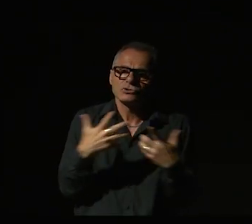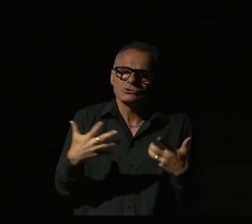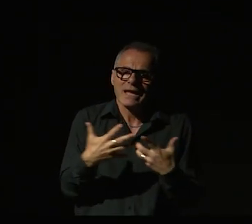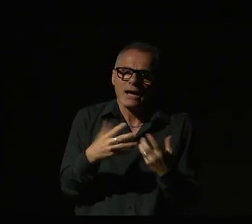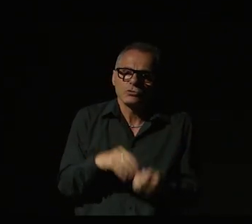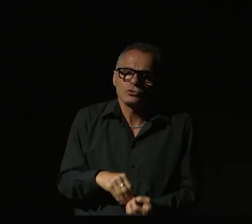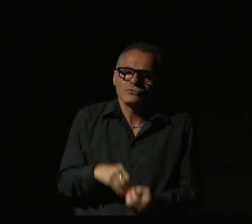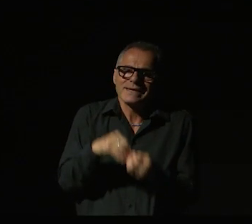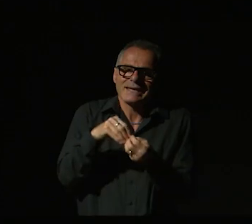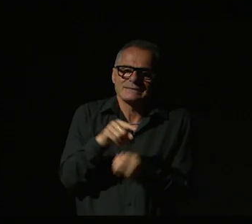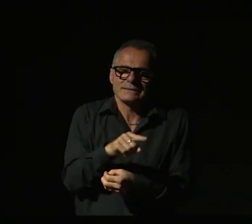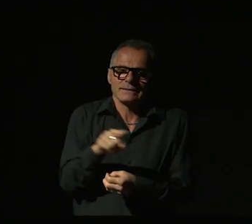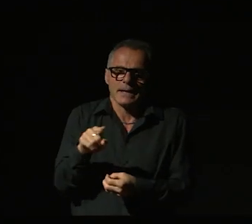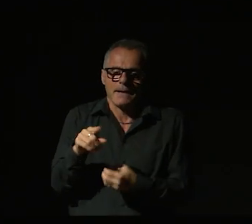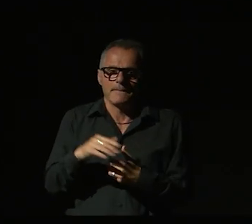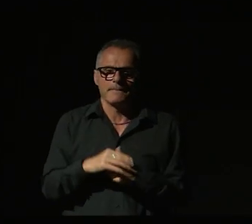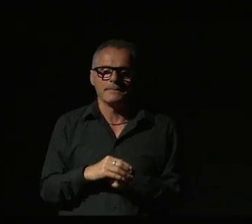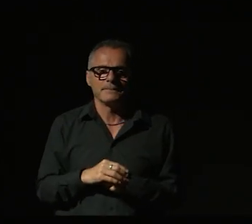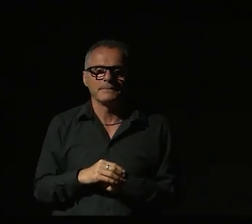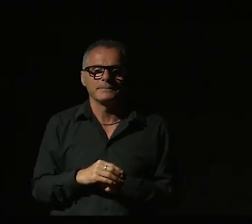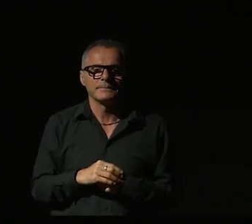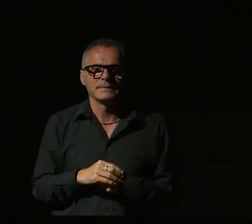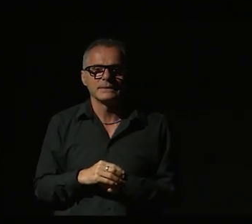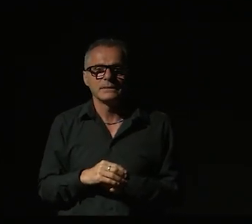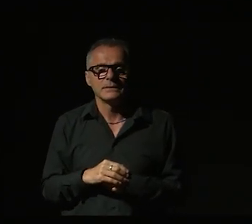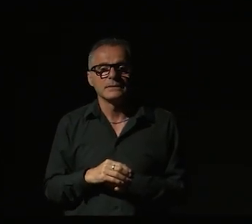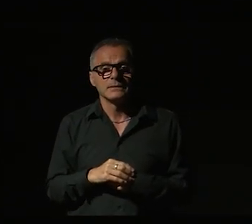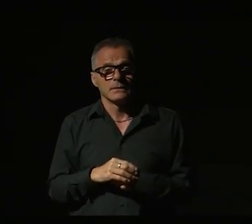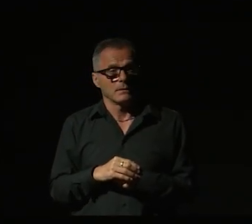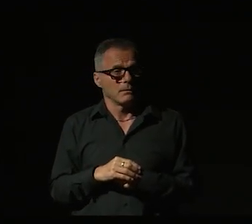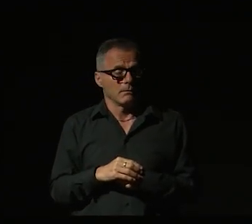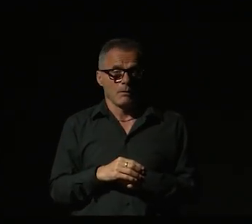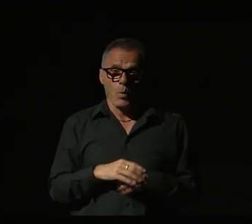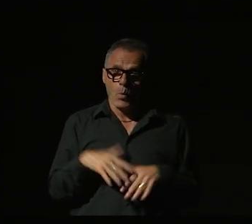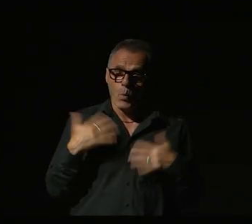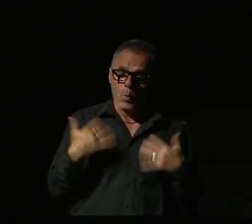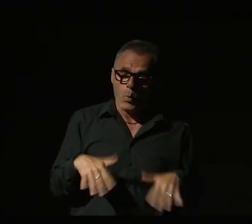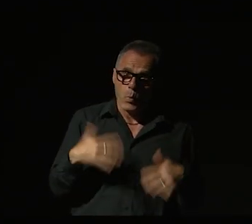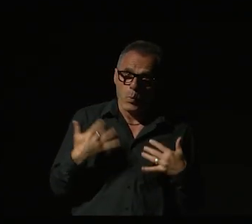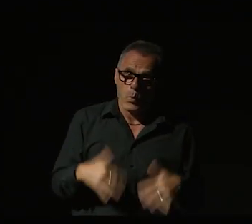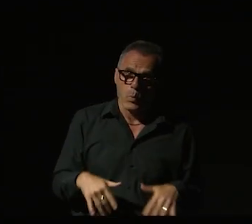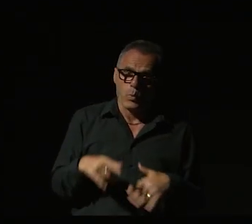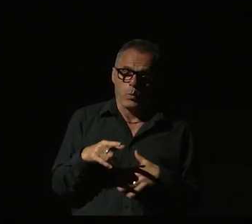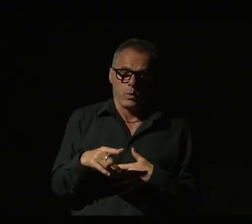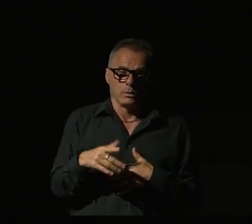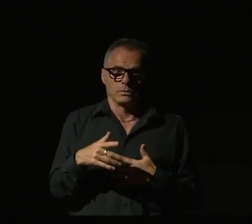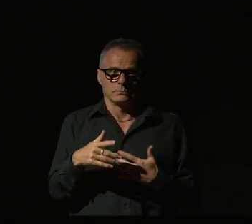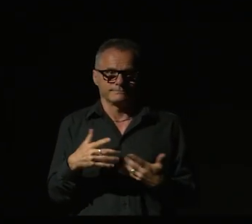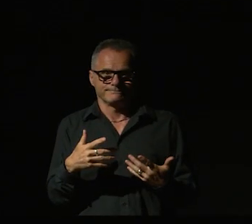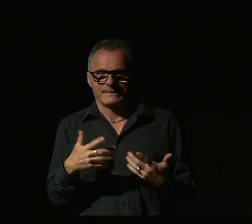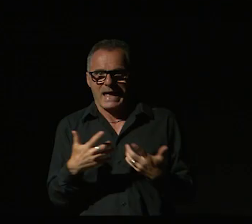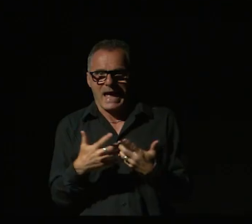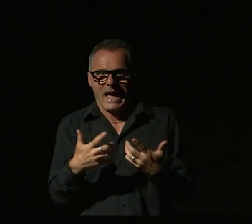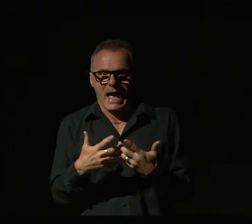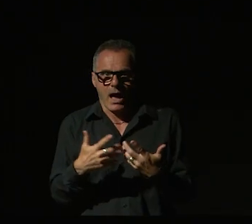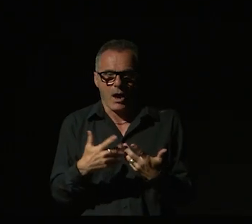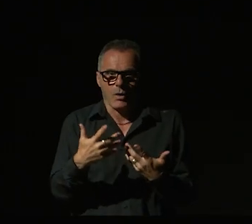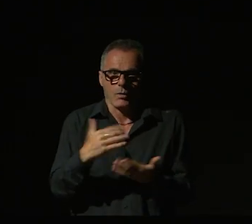and they want to dedicate a bit of time to that, 'cause it is quite extraordinary that know how that we know how they were used, that they are preserved